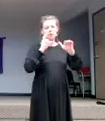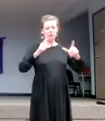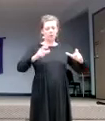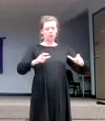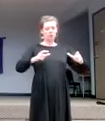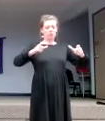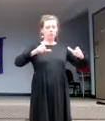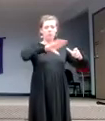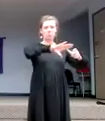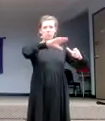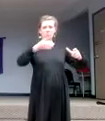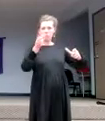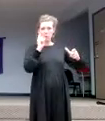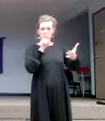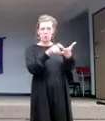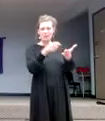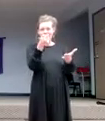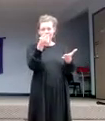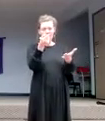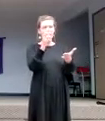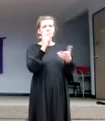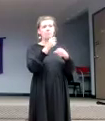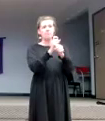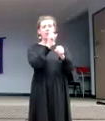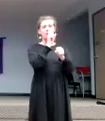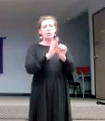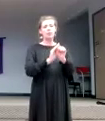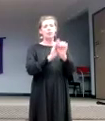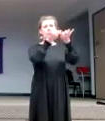up a little bit to make sure that you don't have a overland flow from rain events or whatnot